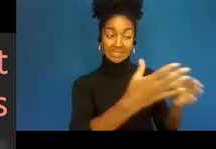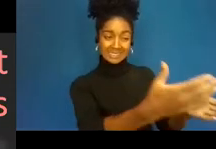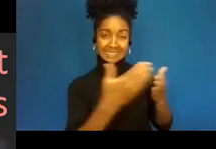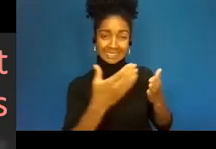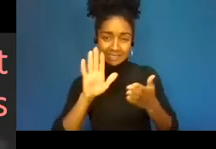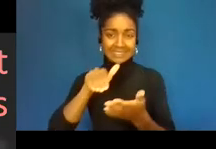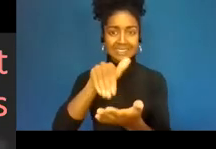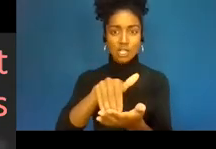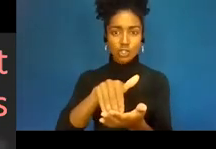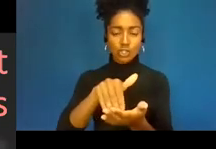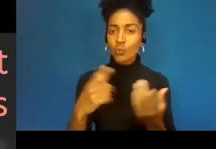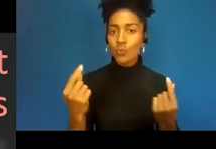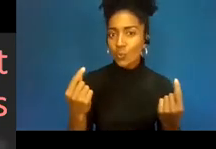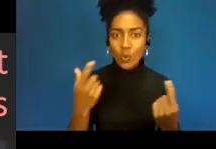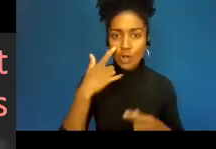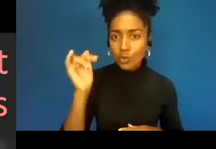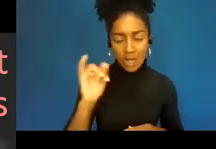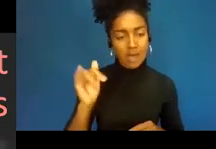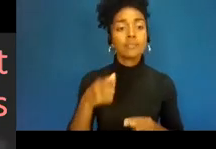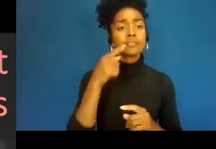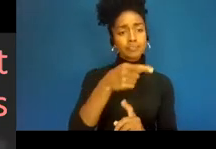but one thing to know holistically about it